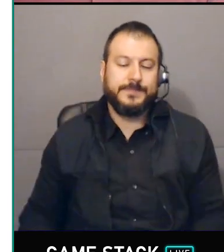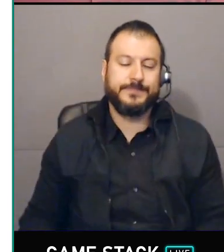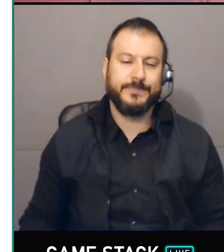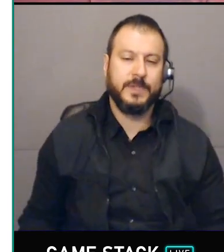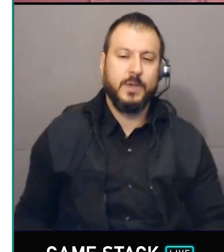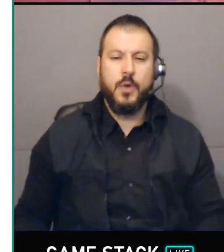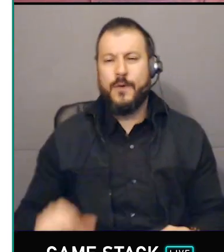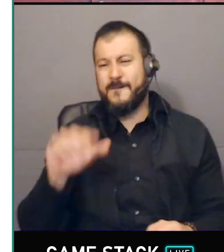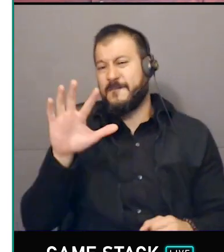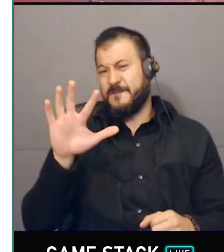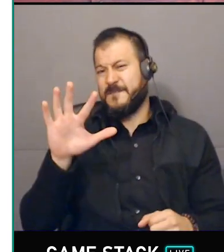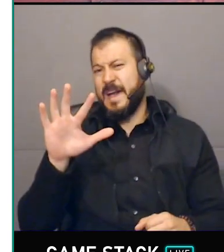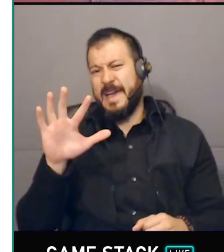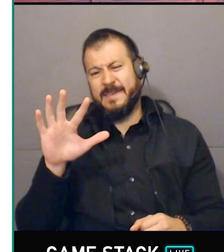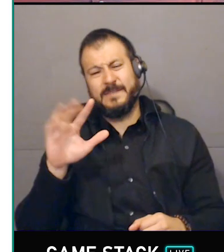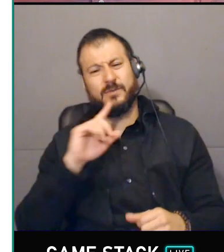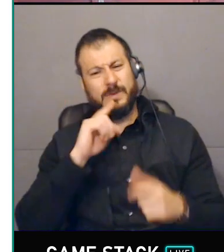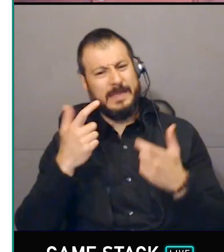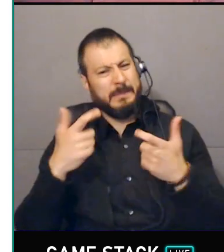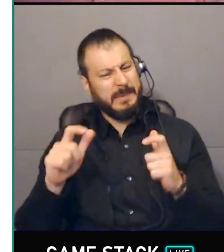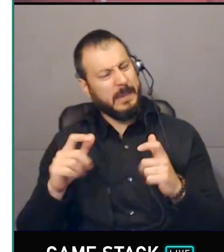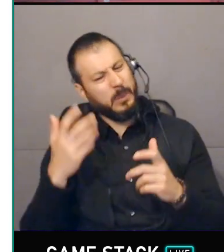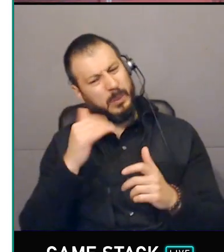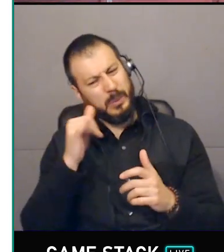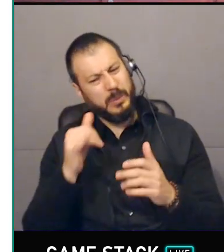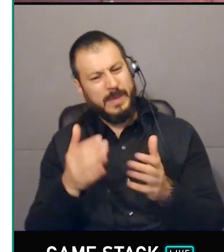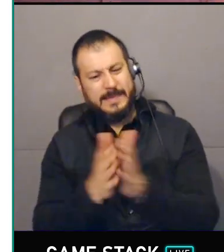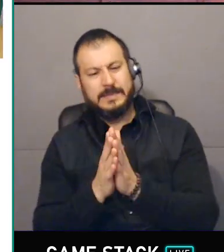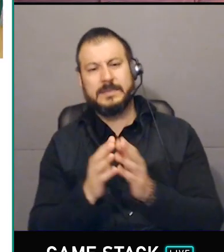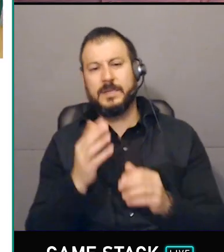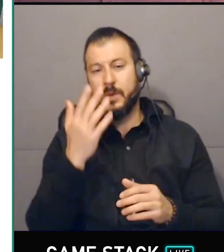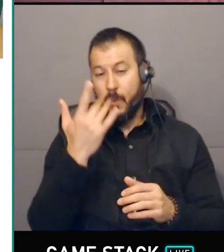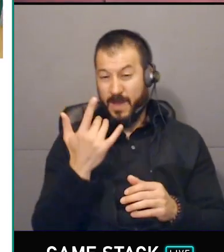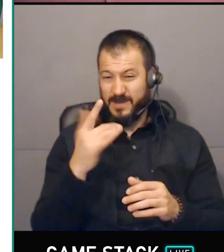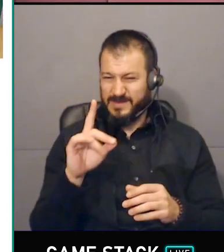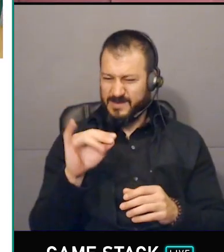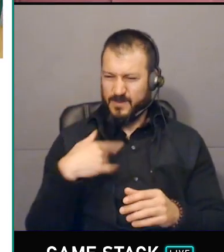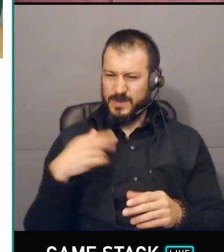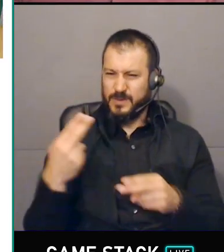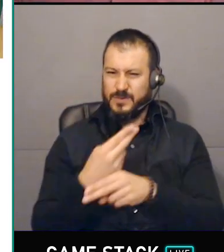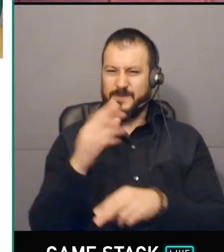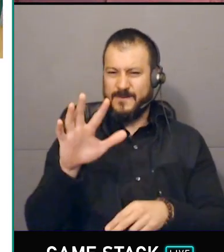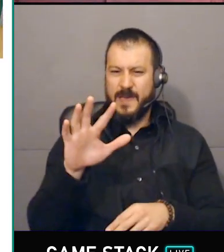so five is a really big ask. So why did we have 5 rays per pixel?